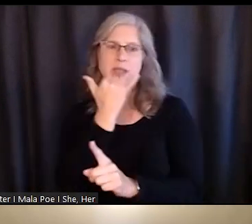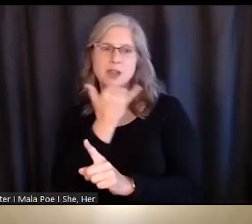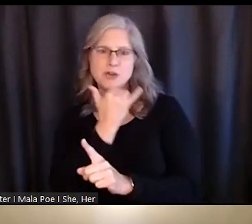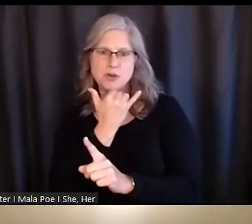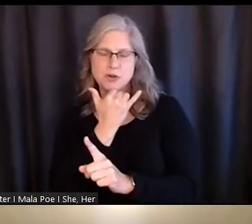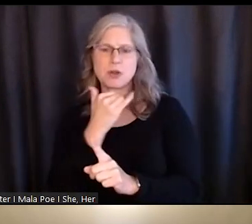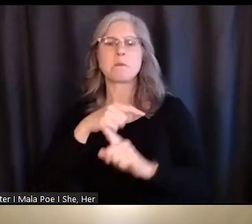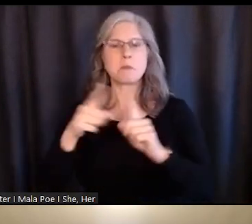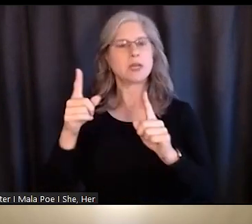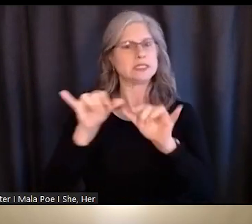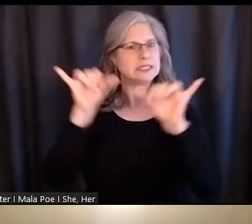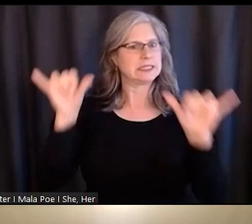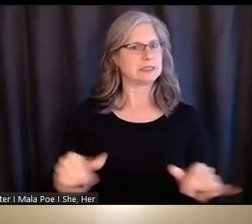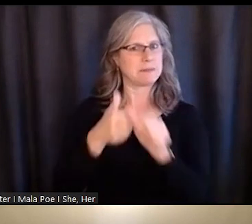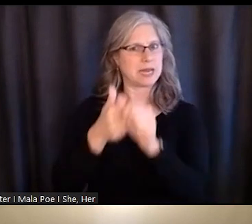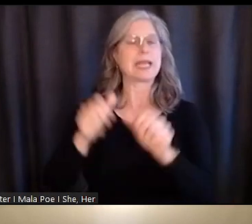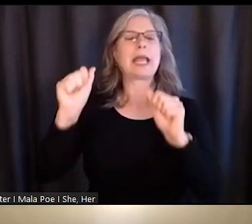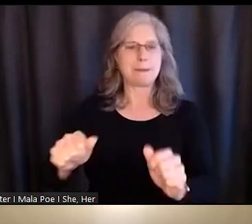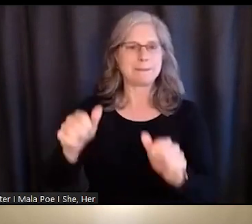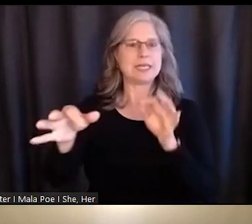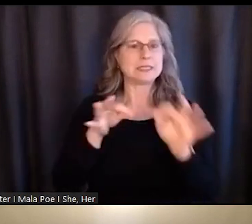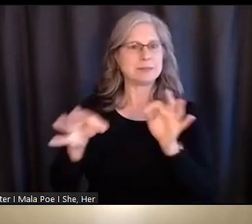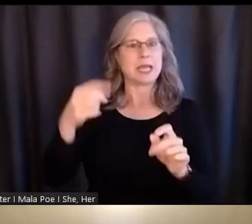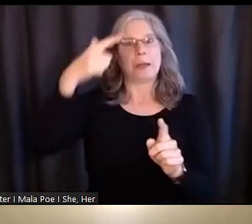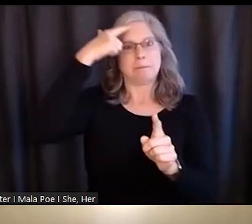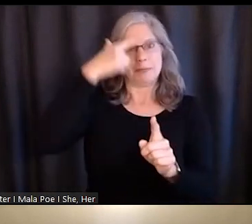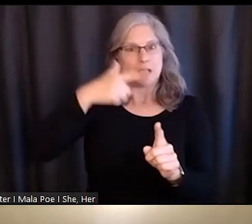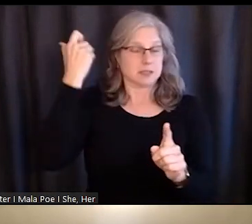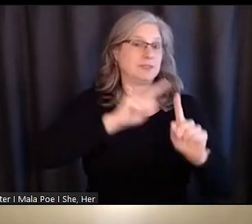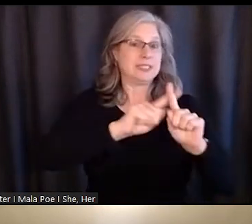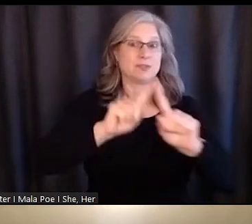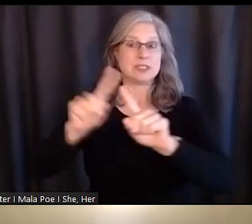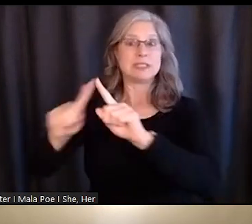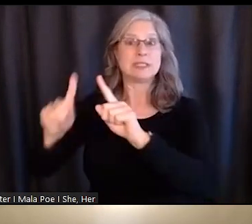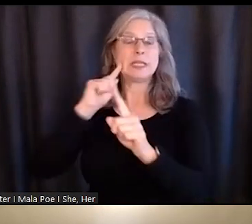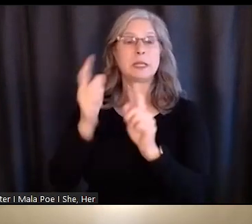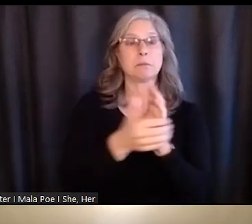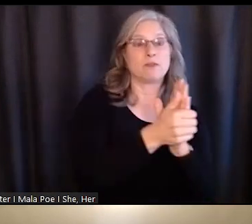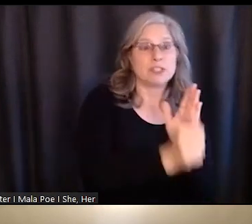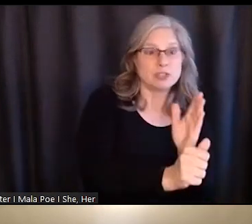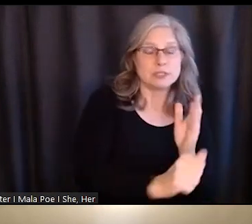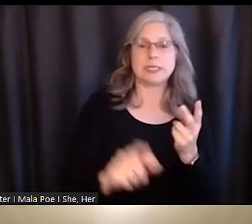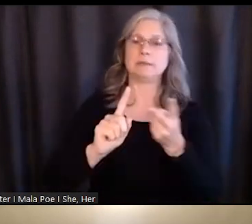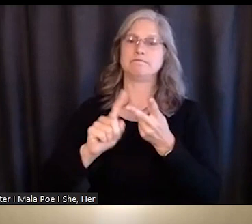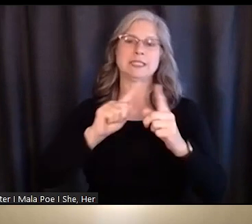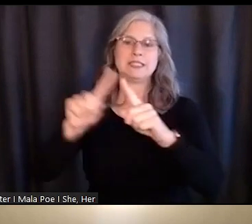systematic and can be explained as due to differences, for instance, in proficiency or differences for other reasons.